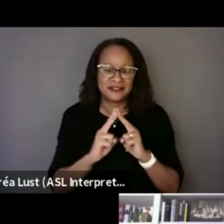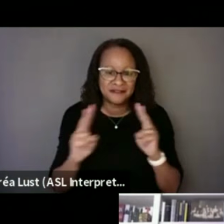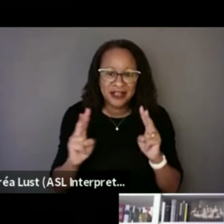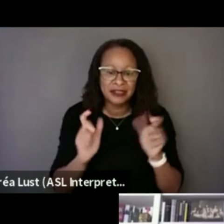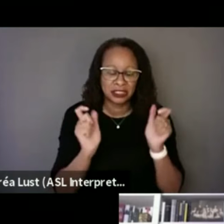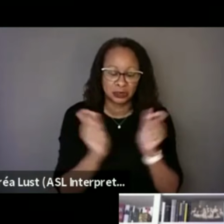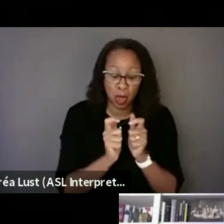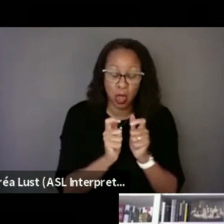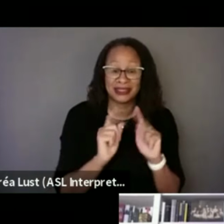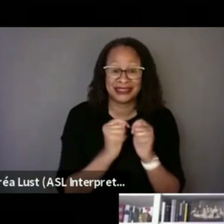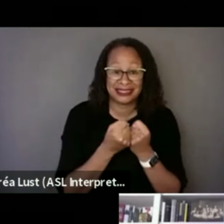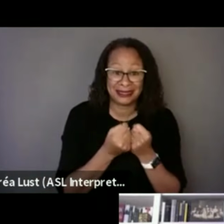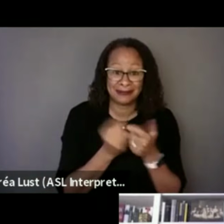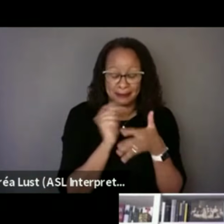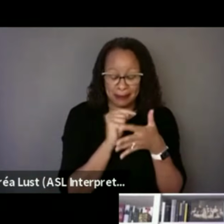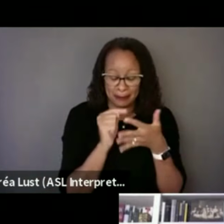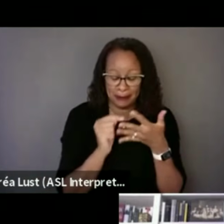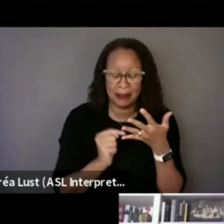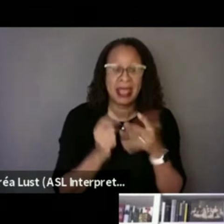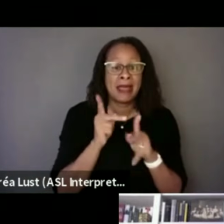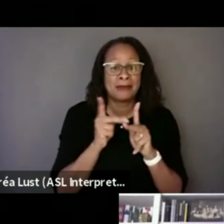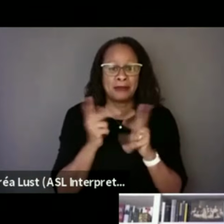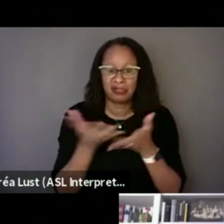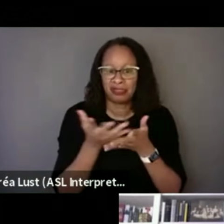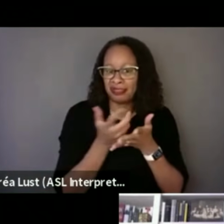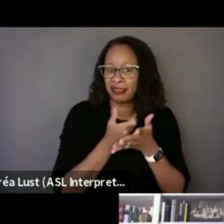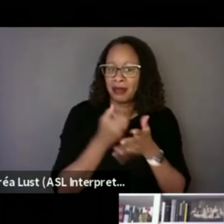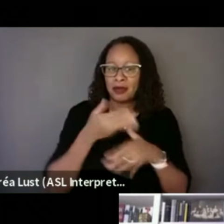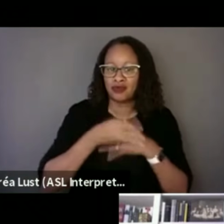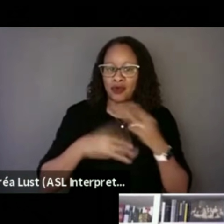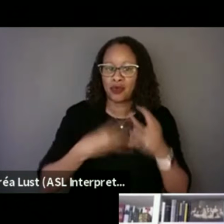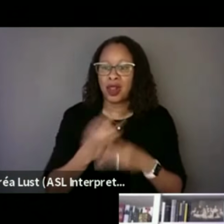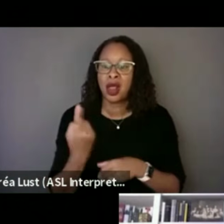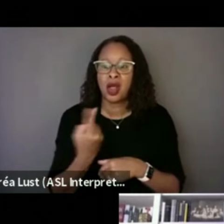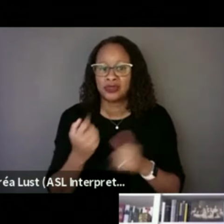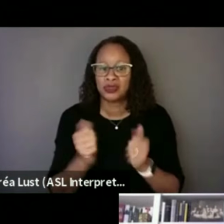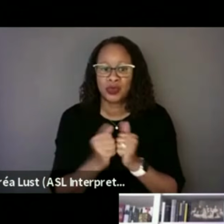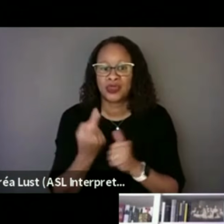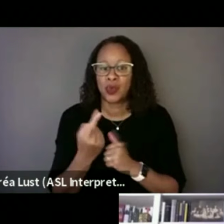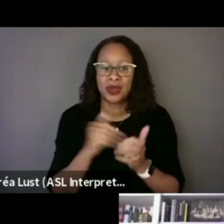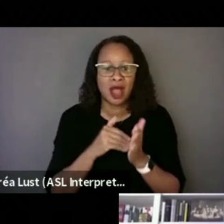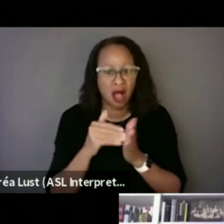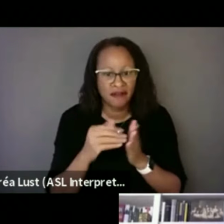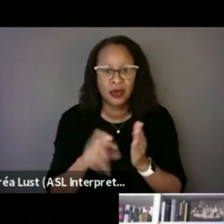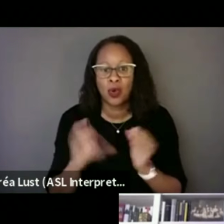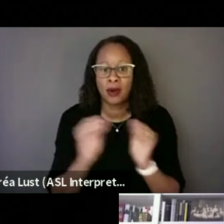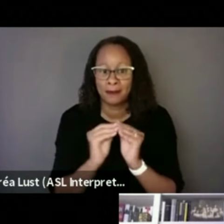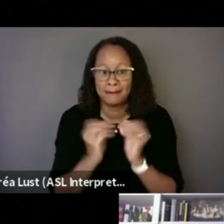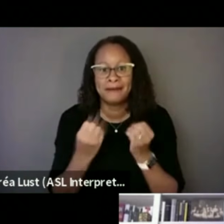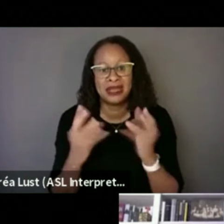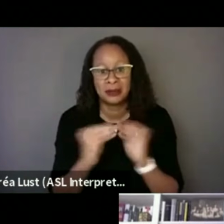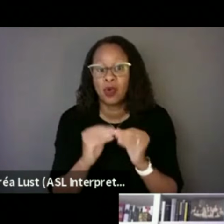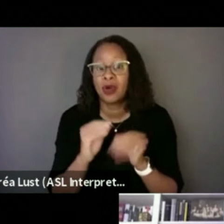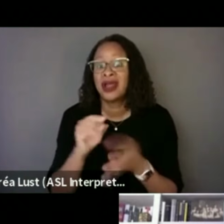of people from all over the world, always with at least one, often many more, Syrians as part of that team.